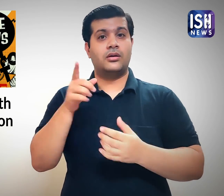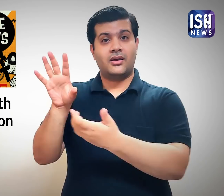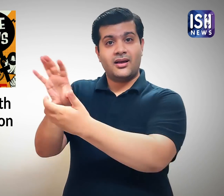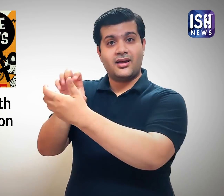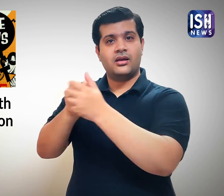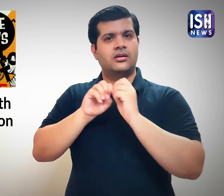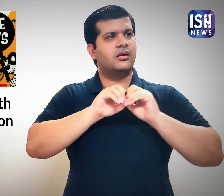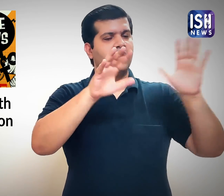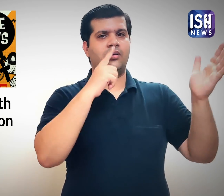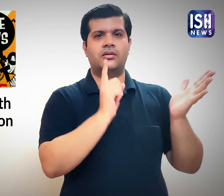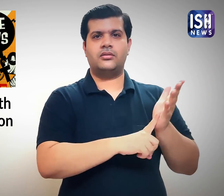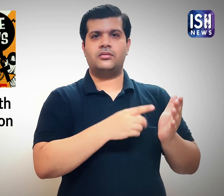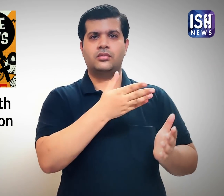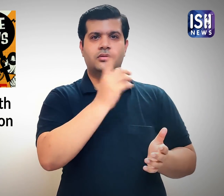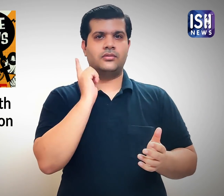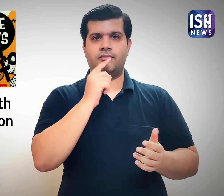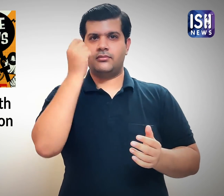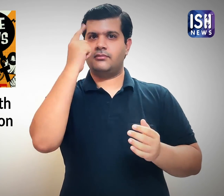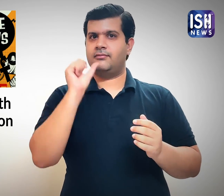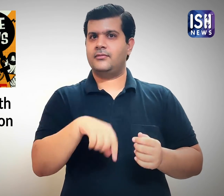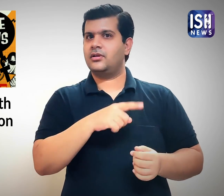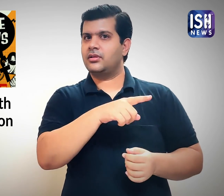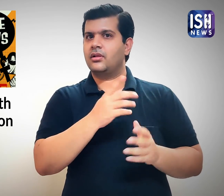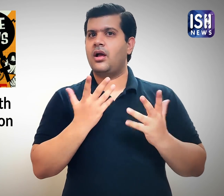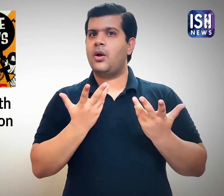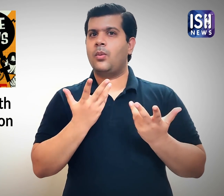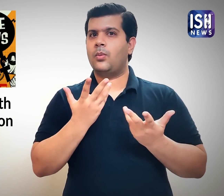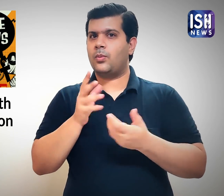This recorded video labelled him a COVID+ patient. The Deaf person was unable to understand what was happening.